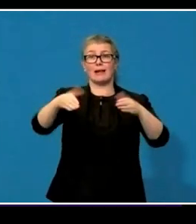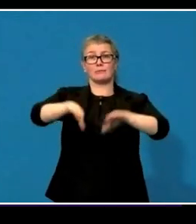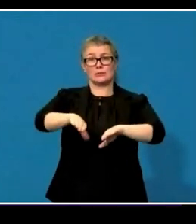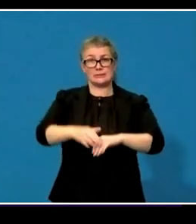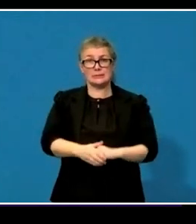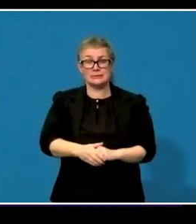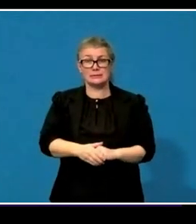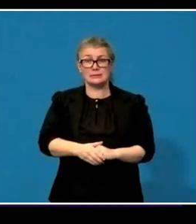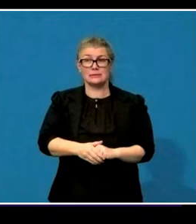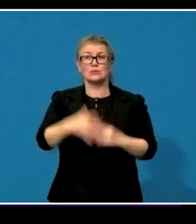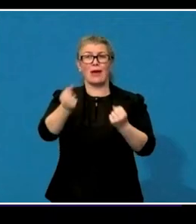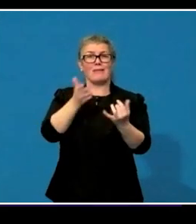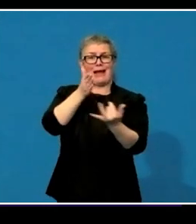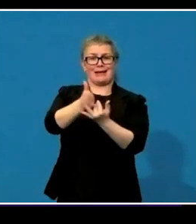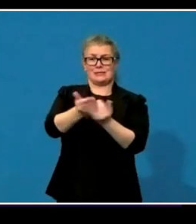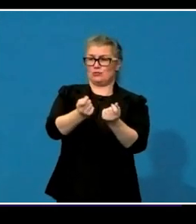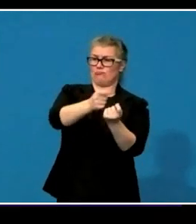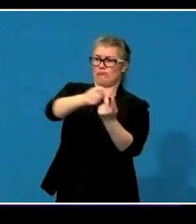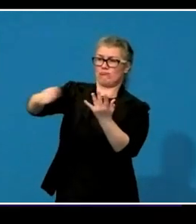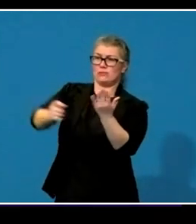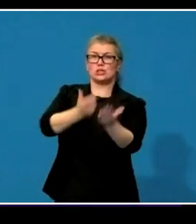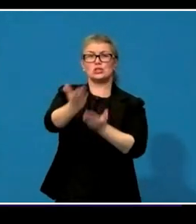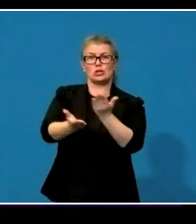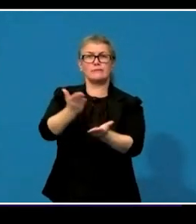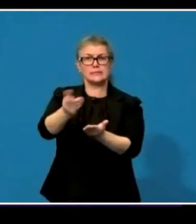access to all of the services that he needs", which included the physio, the